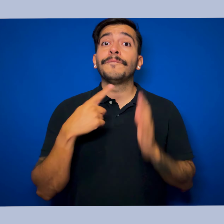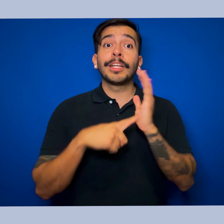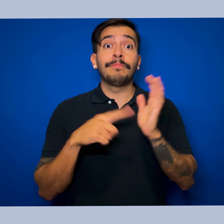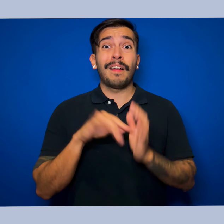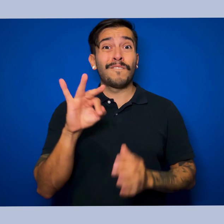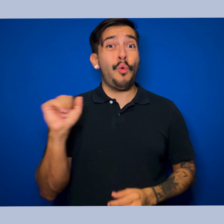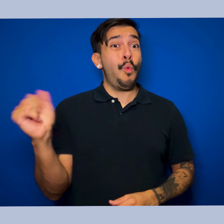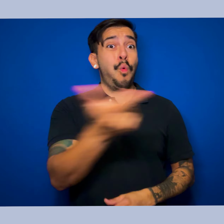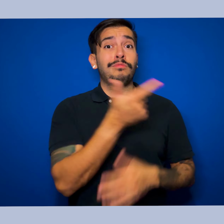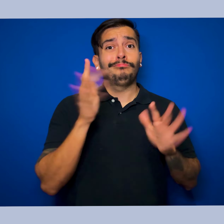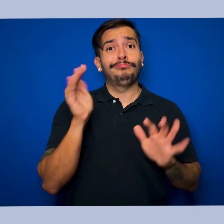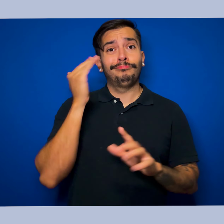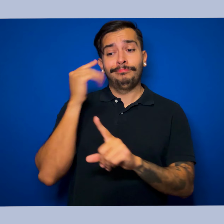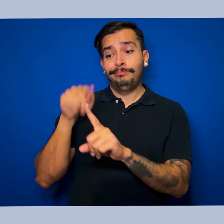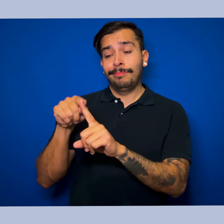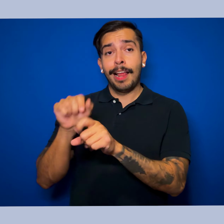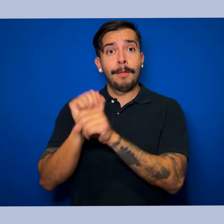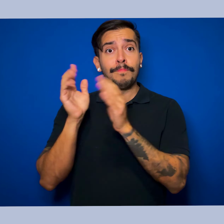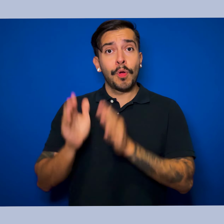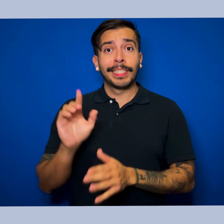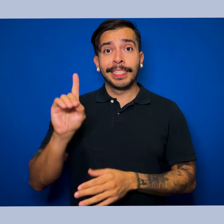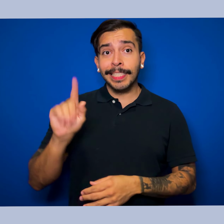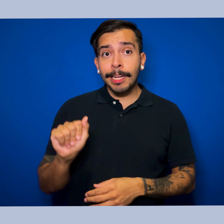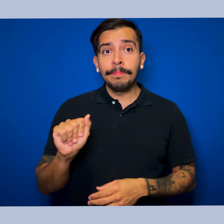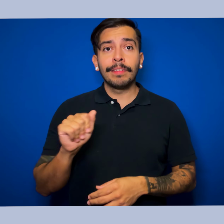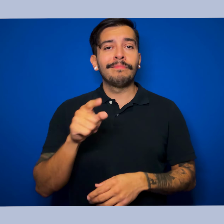For example, if everyone knows about an employee's disability,